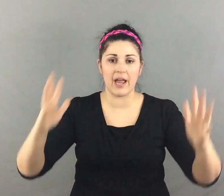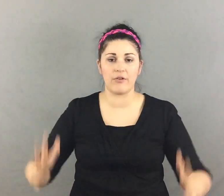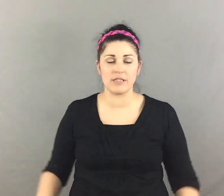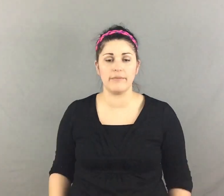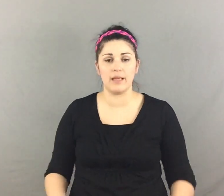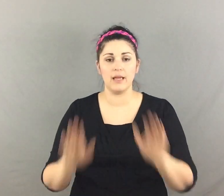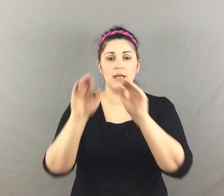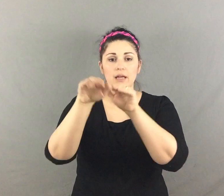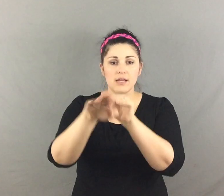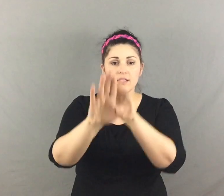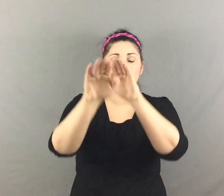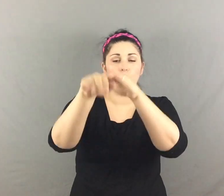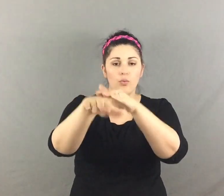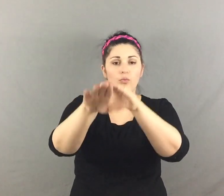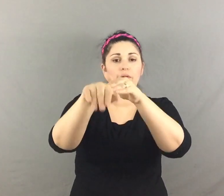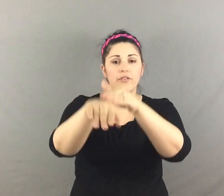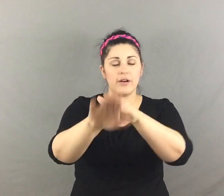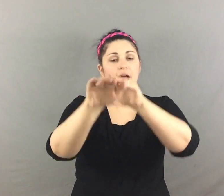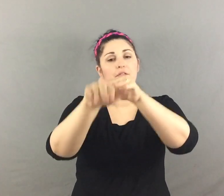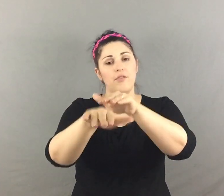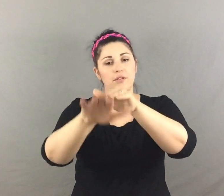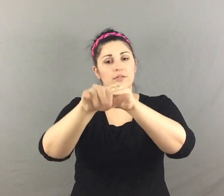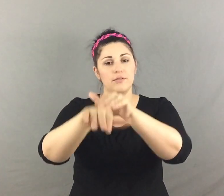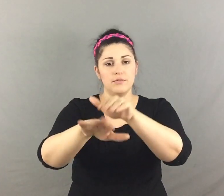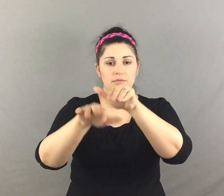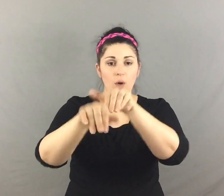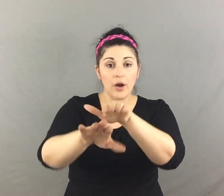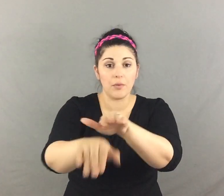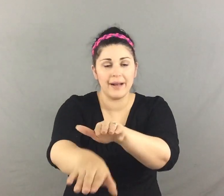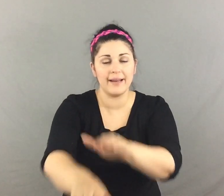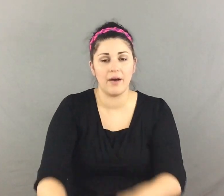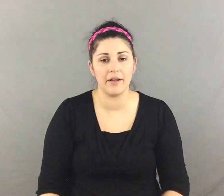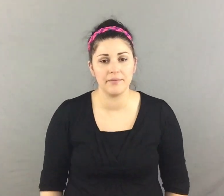accurate to me. Is the river have water running down it?